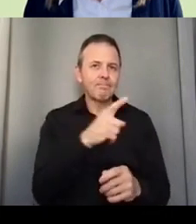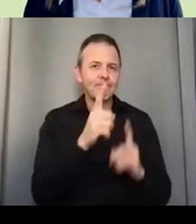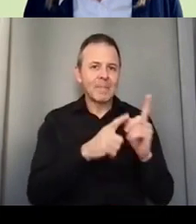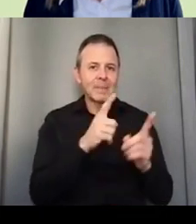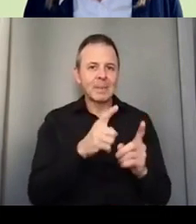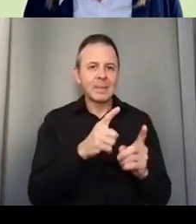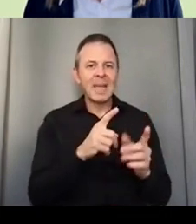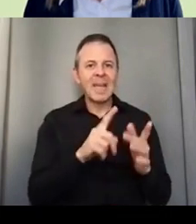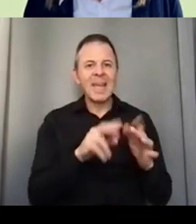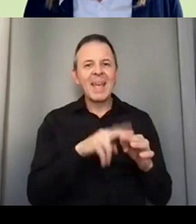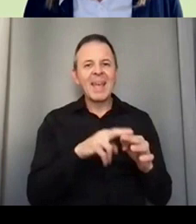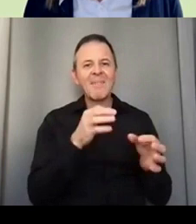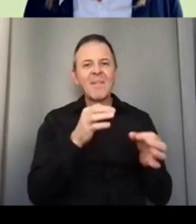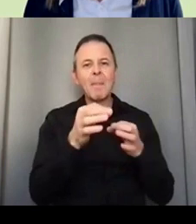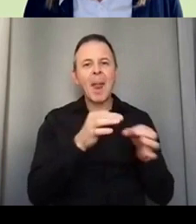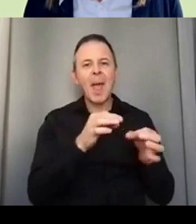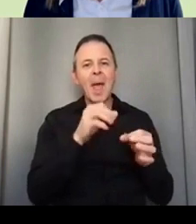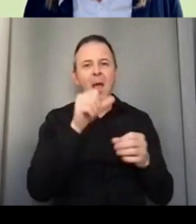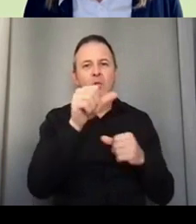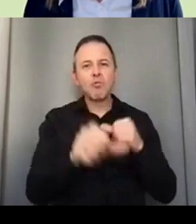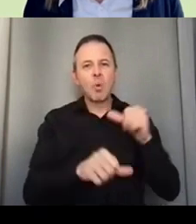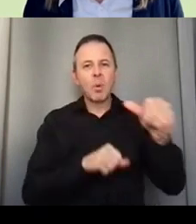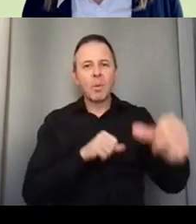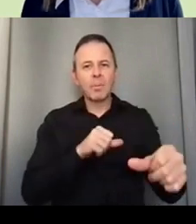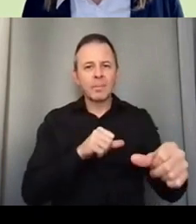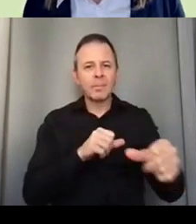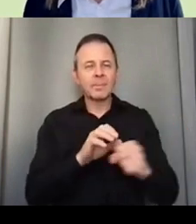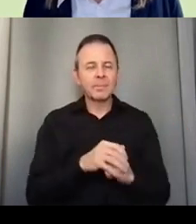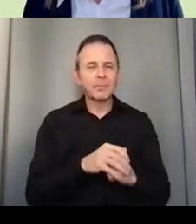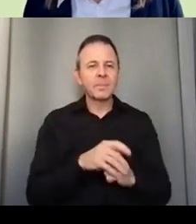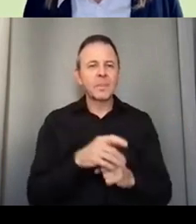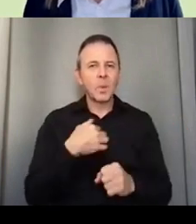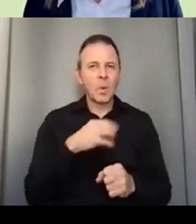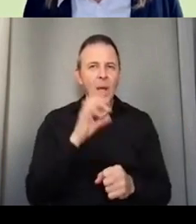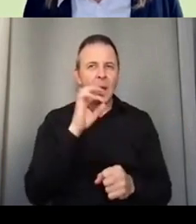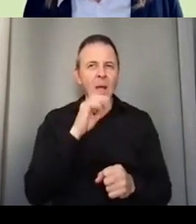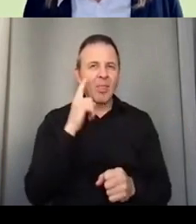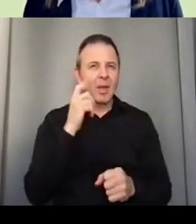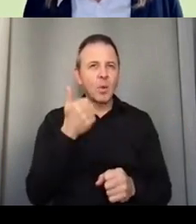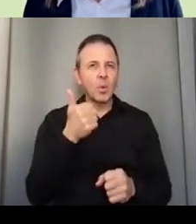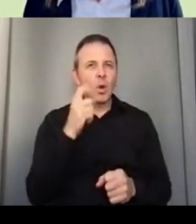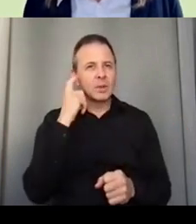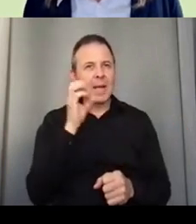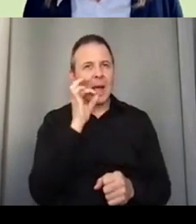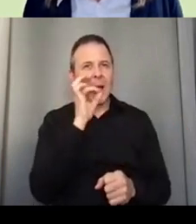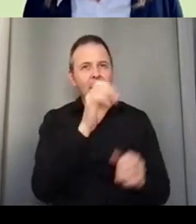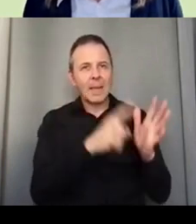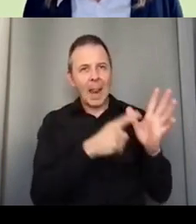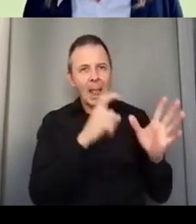if you hear that term we suggest asking your LAC to provide exactly